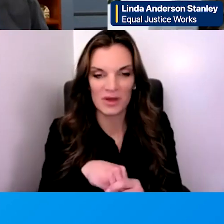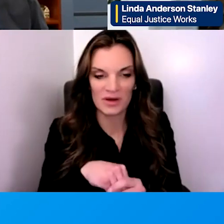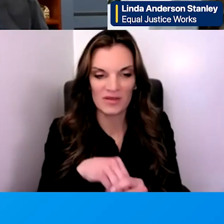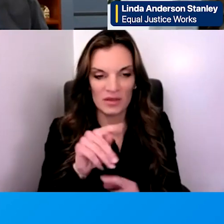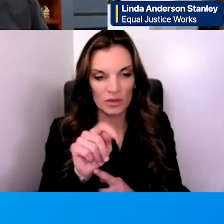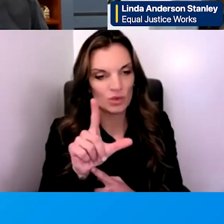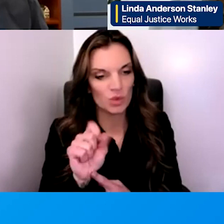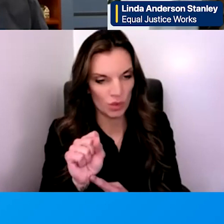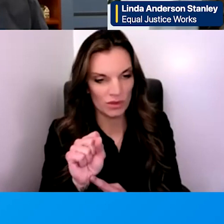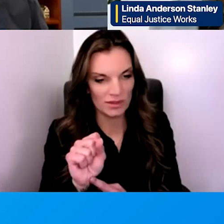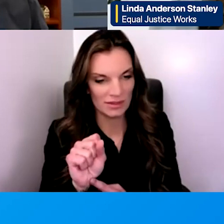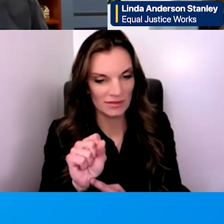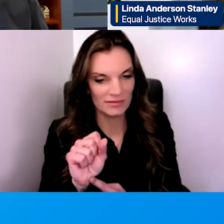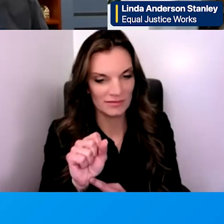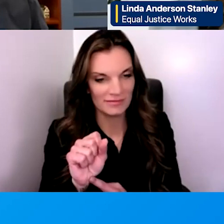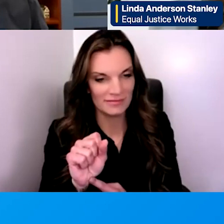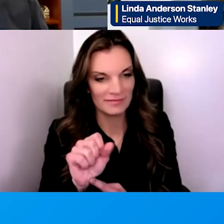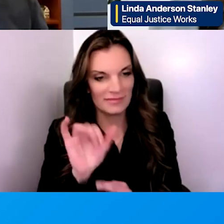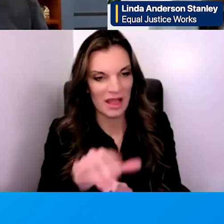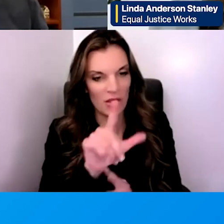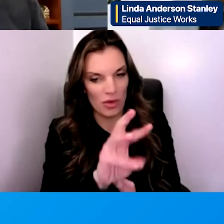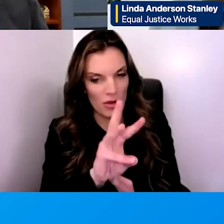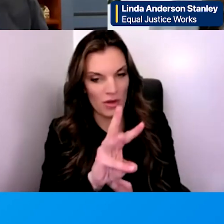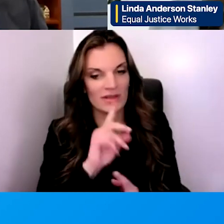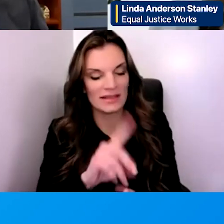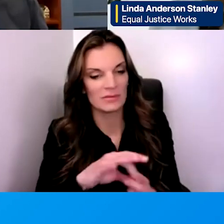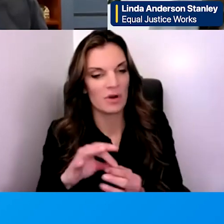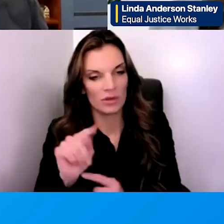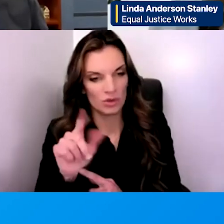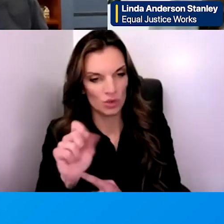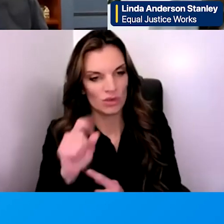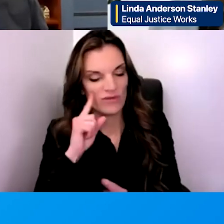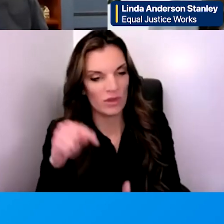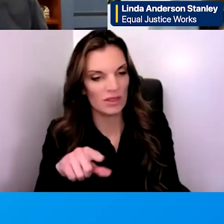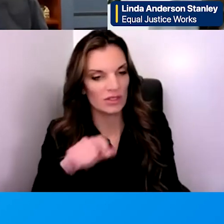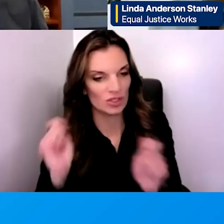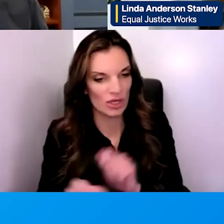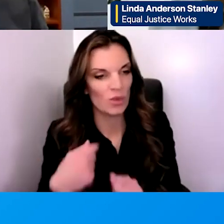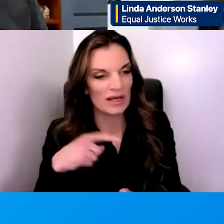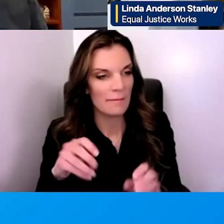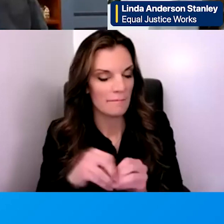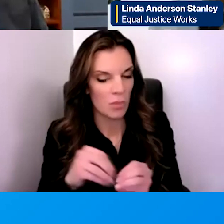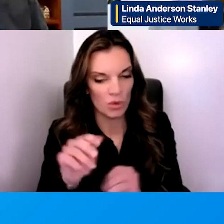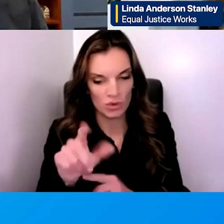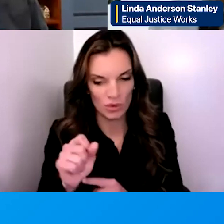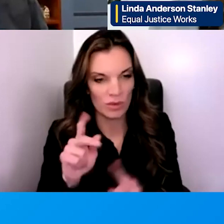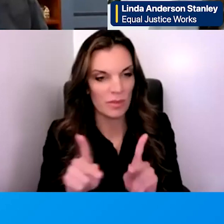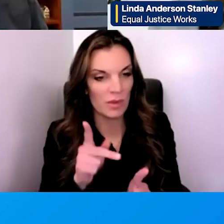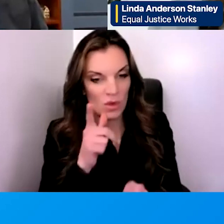It's only one more tool that we use to be able to get this change. We have a lot of tools. We have people who work with social media.